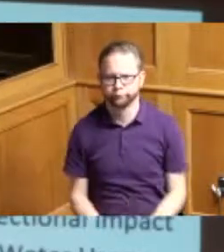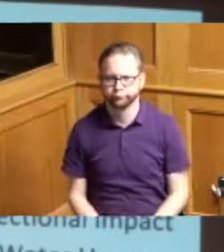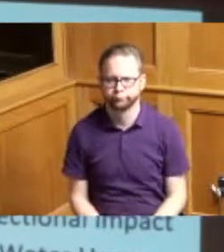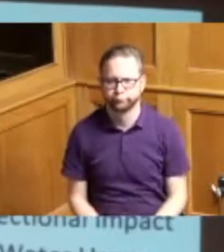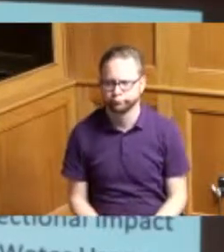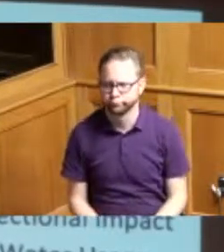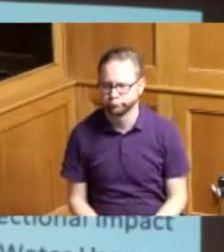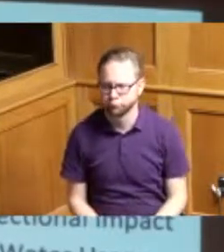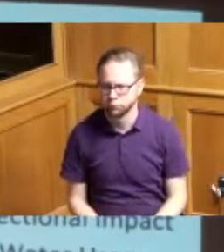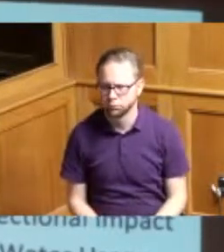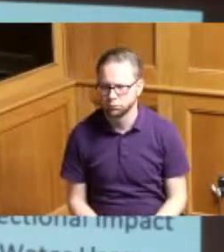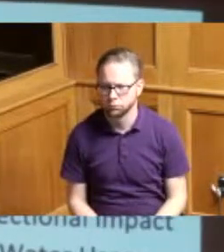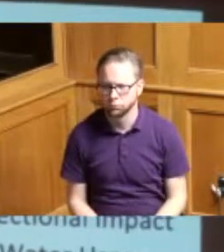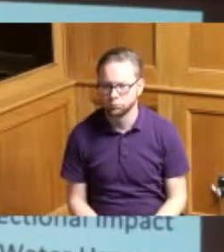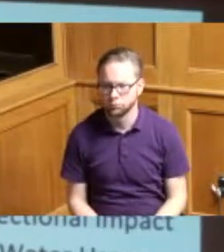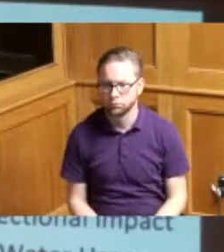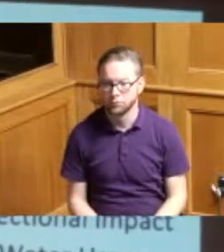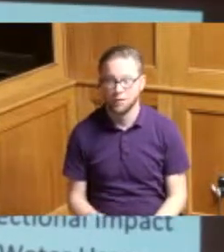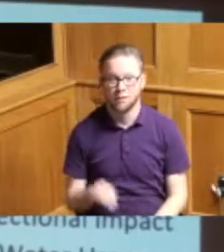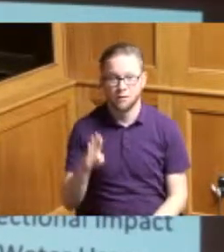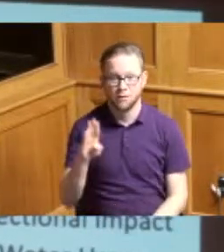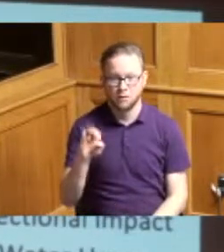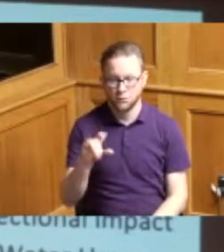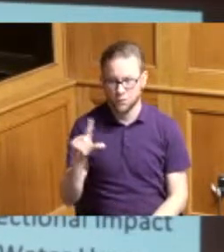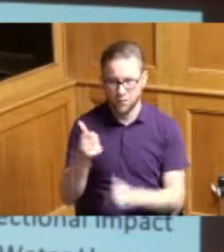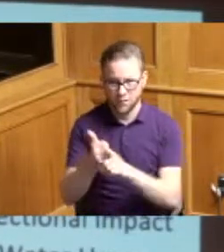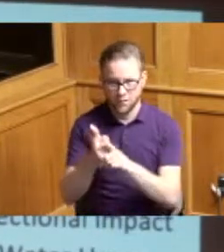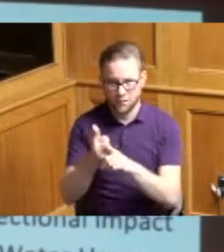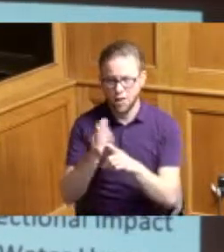in the customer's bill you know there will be a directional impact anytime you have